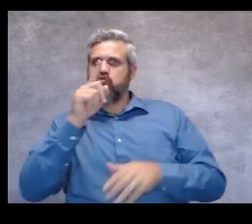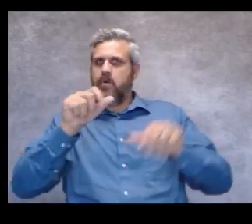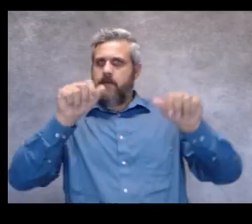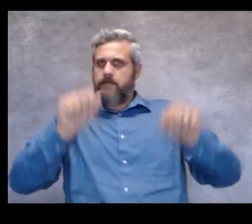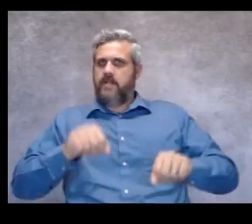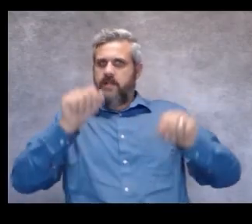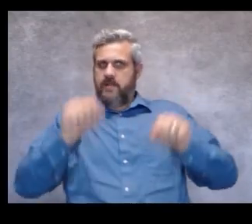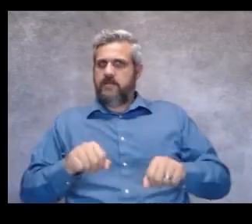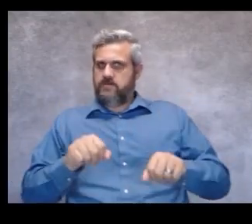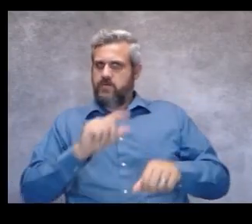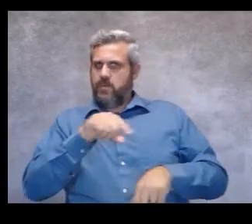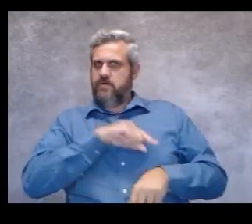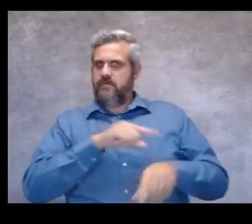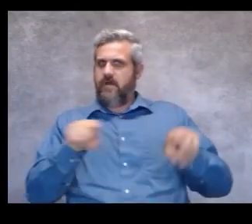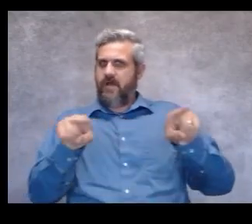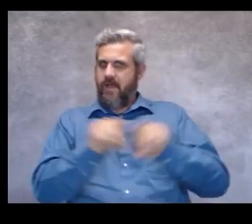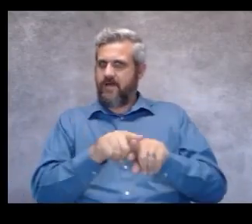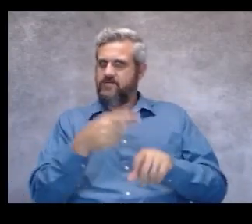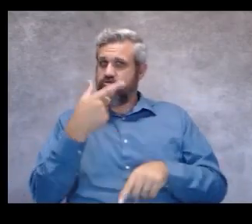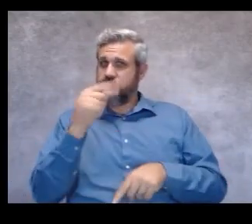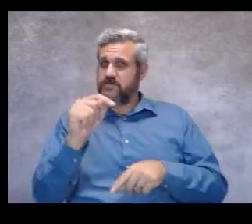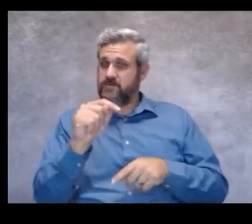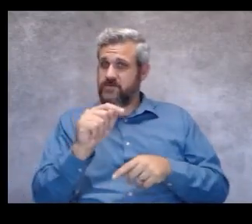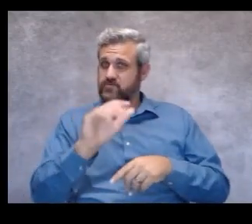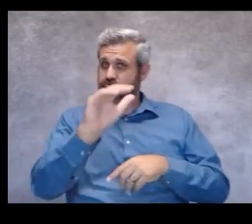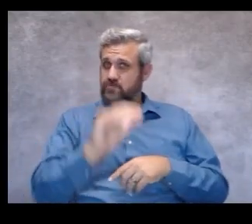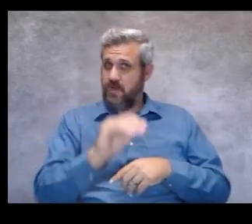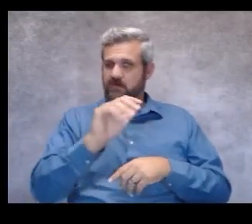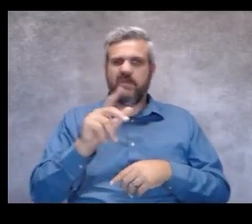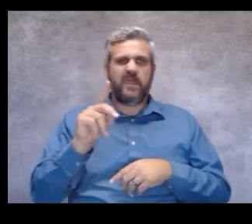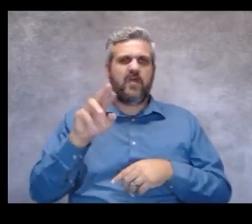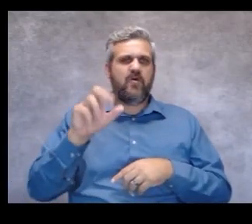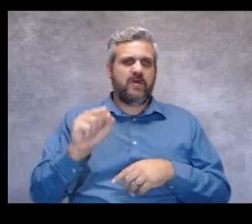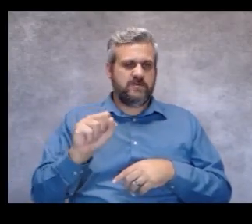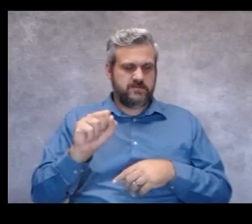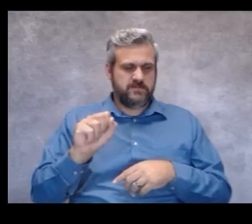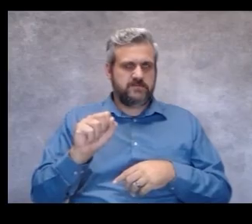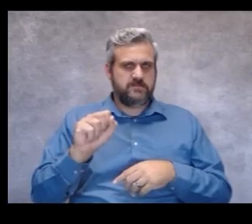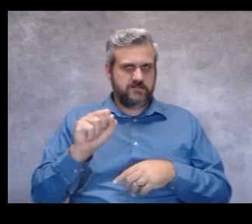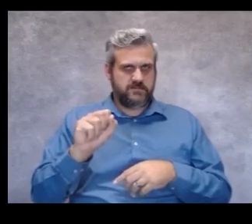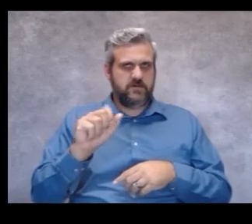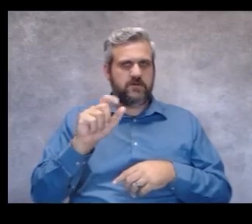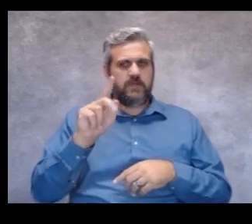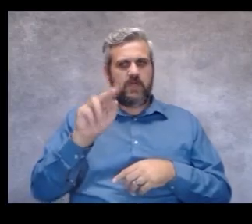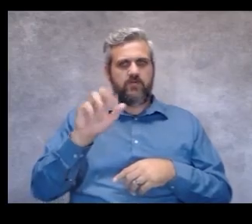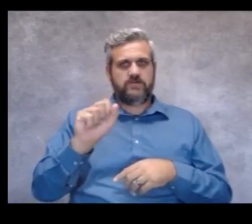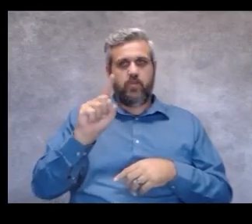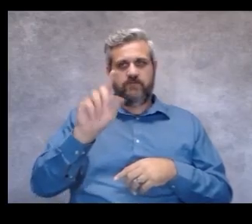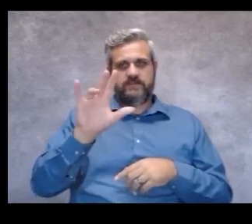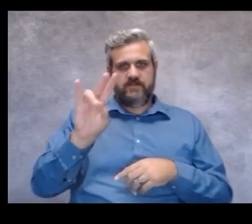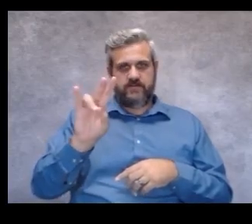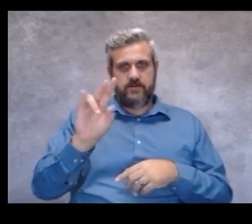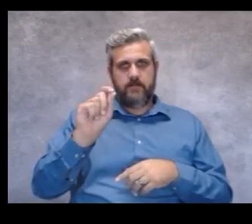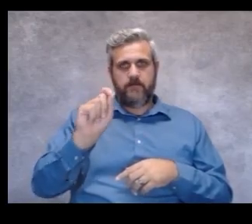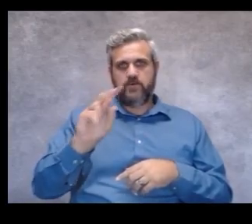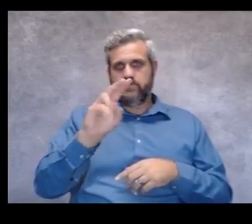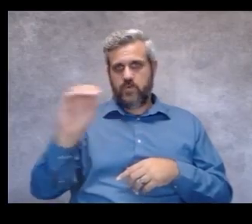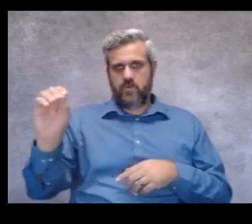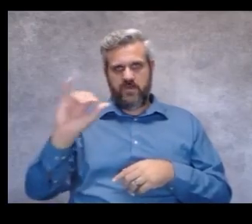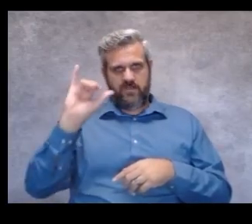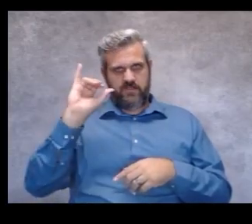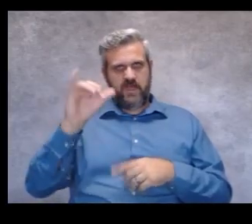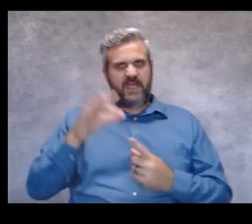qualifies as an exceptional child as defined in KRS 152 157.200,